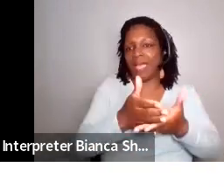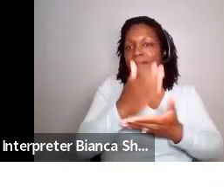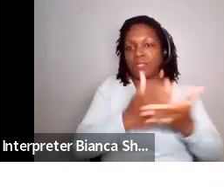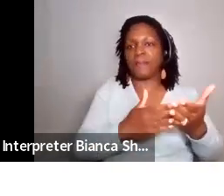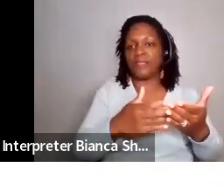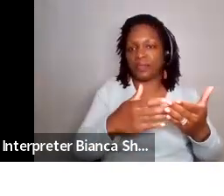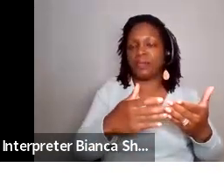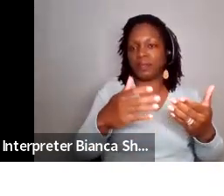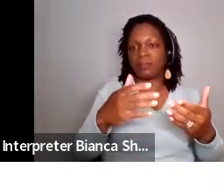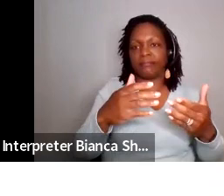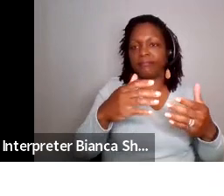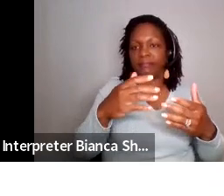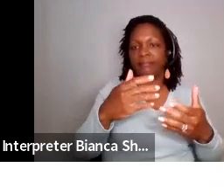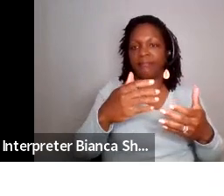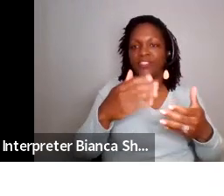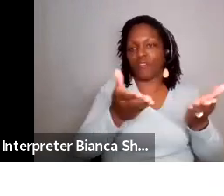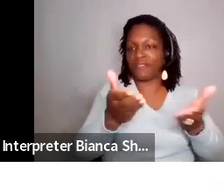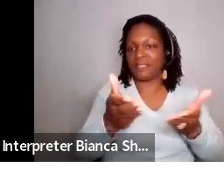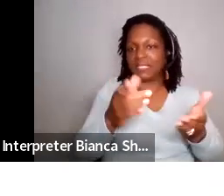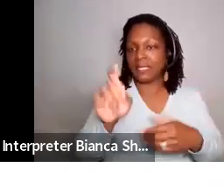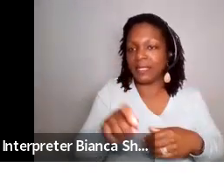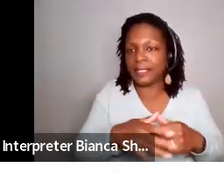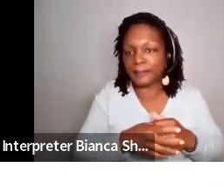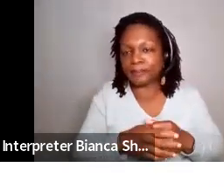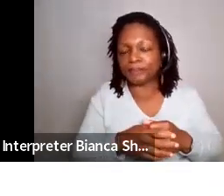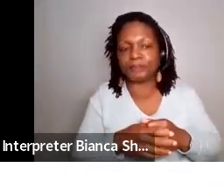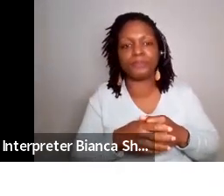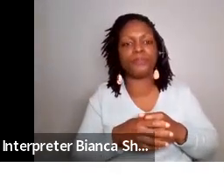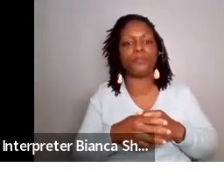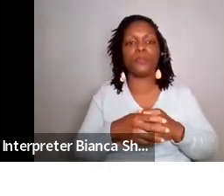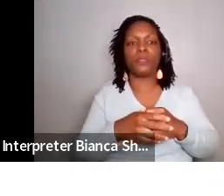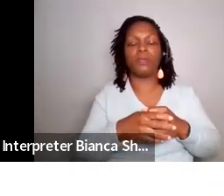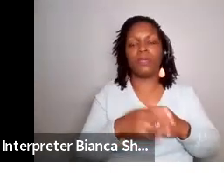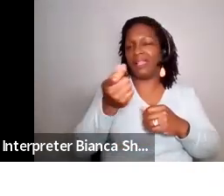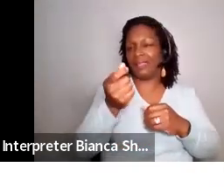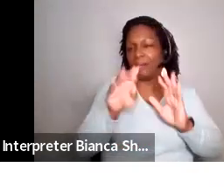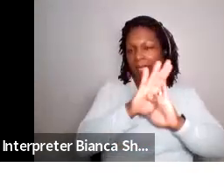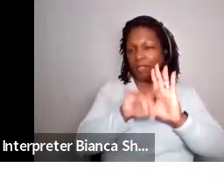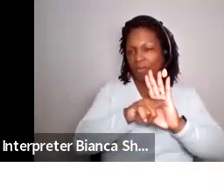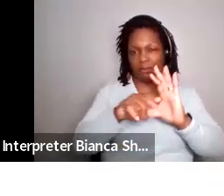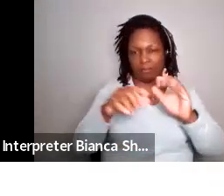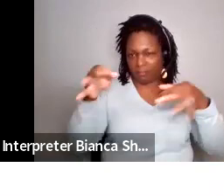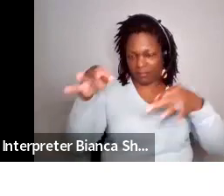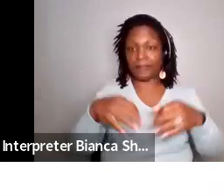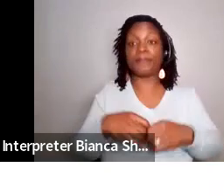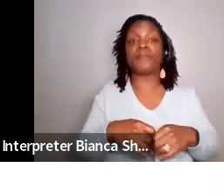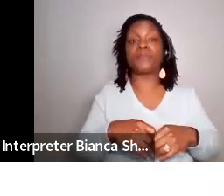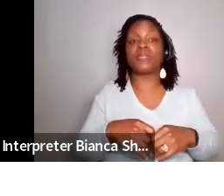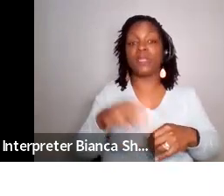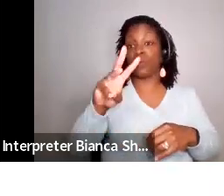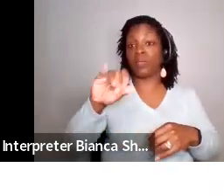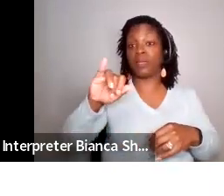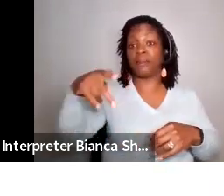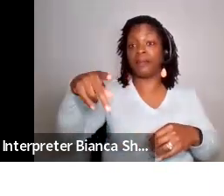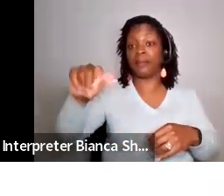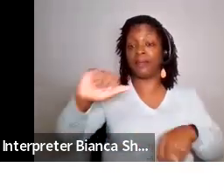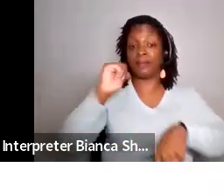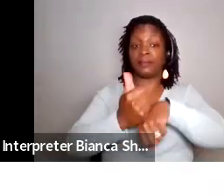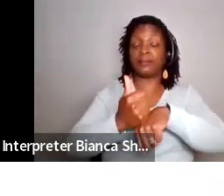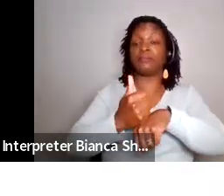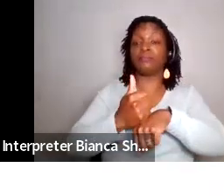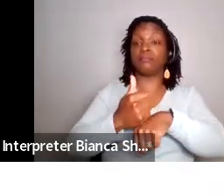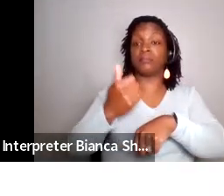Being supported by a little bit of background about Whipper Whipper was created in 1999 through a legislation on.